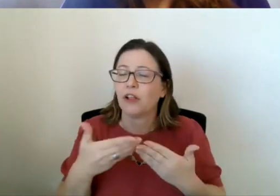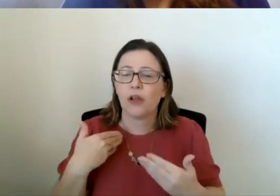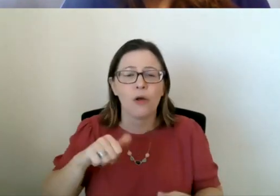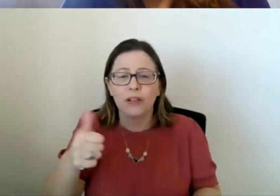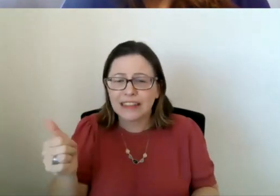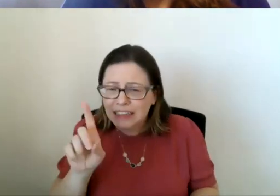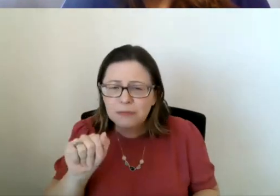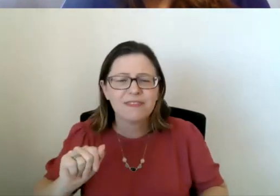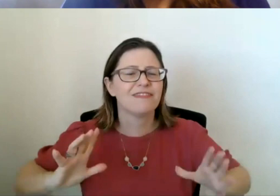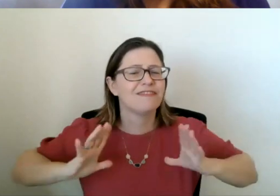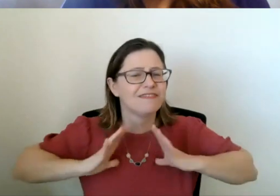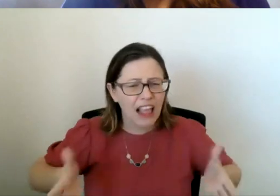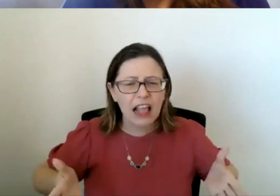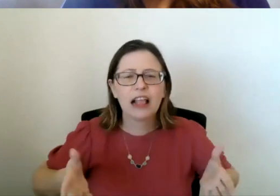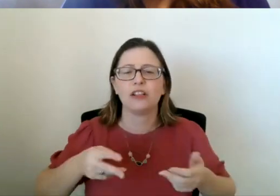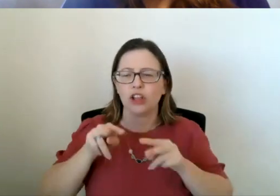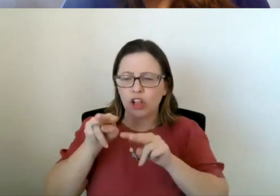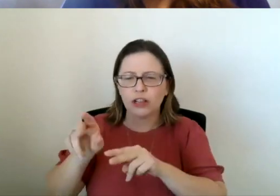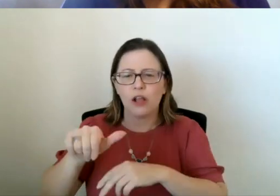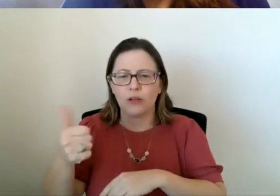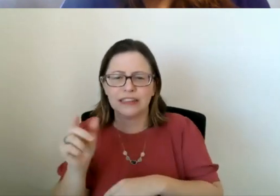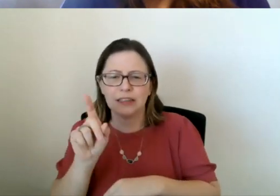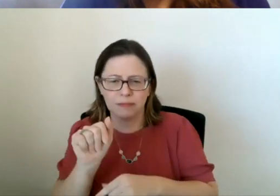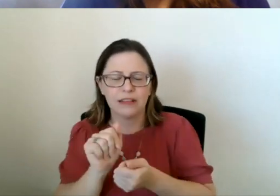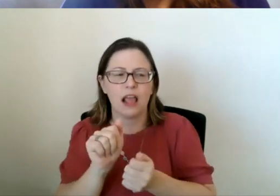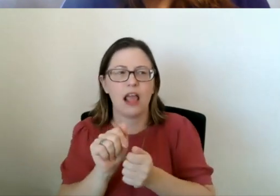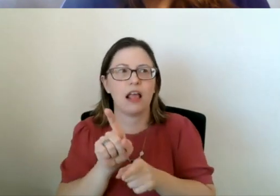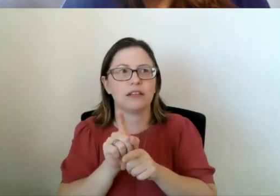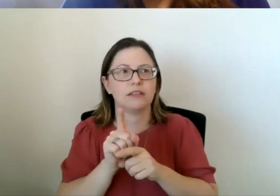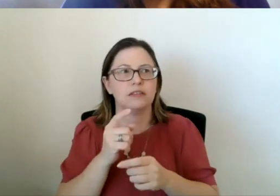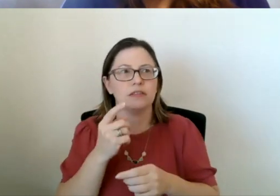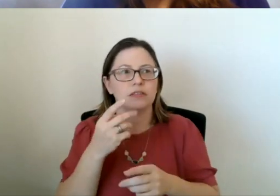and you want to stay with it even though they may have other disabilities or they are just